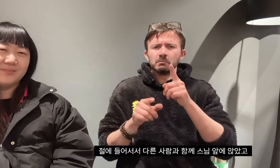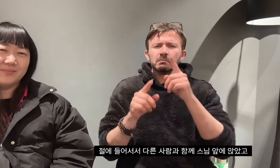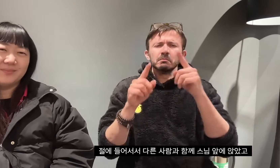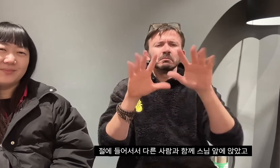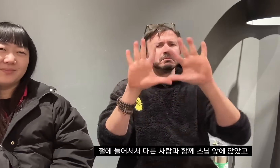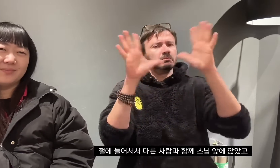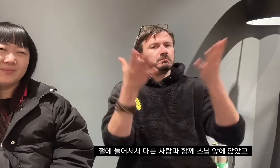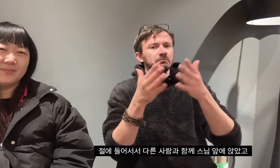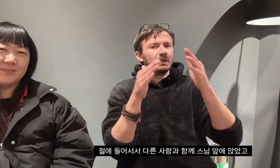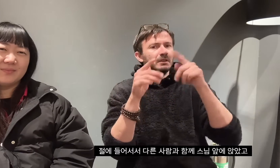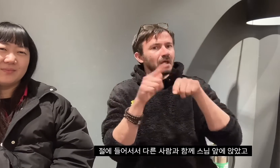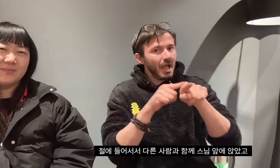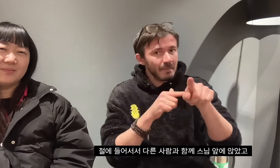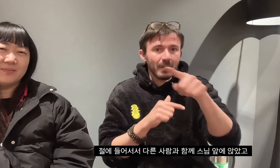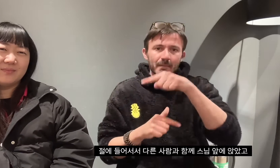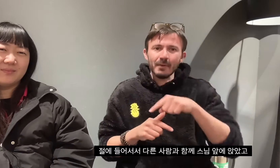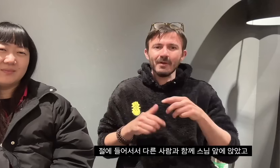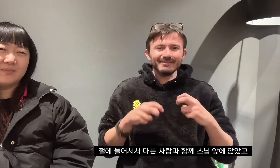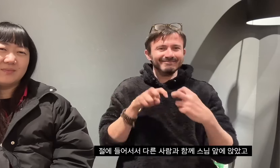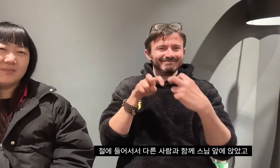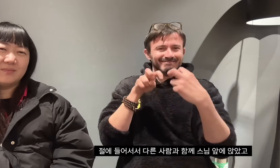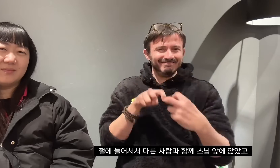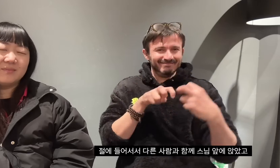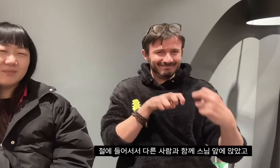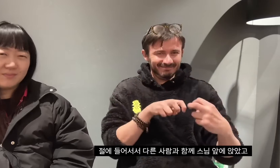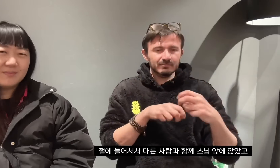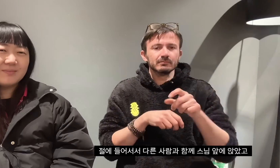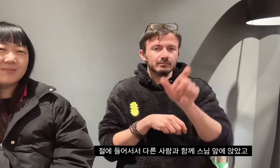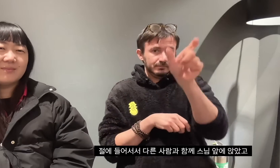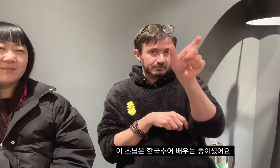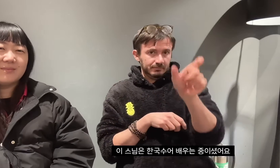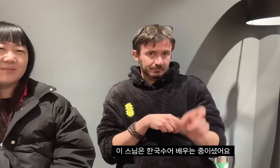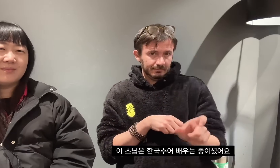I entered the temple and sat in front of a monk with another person,